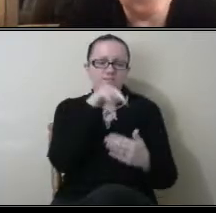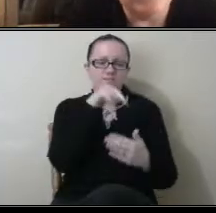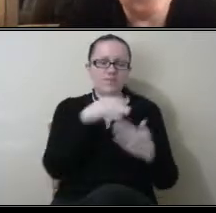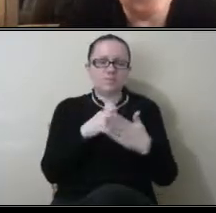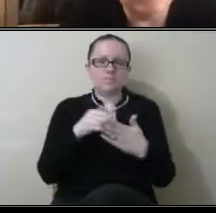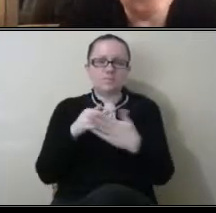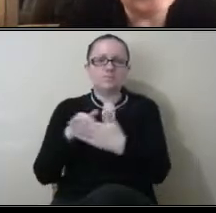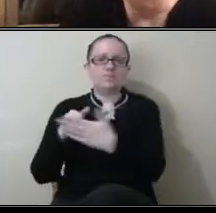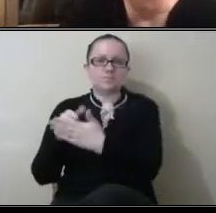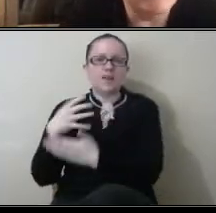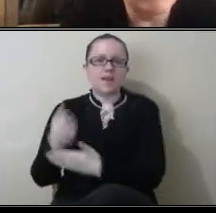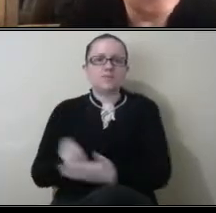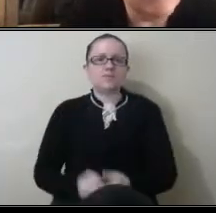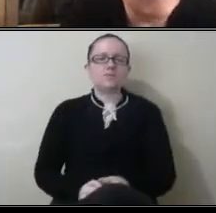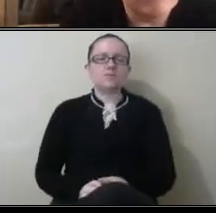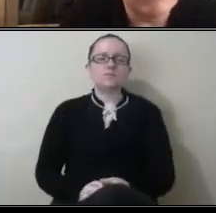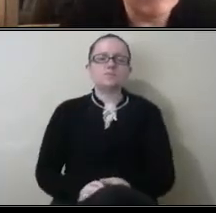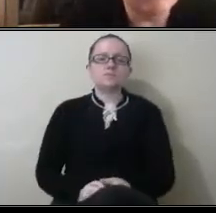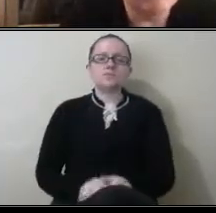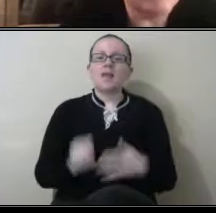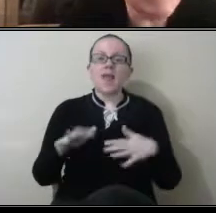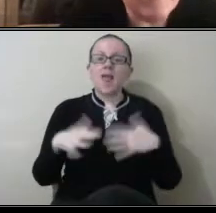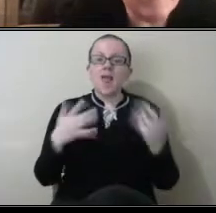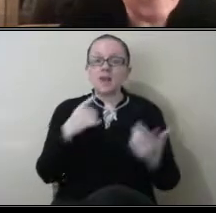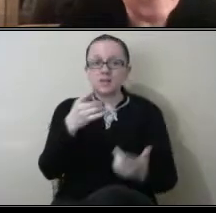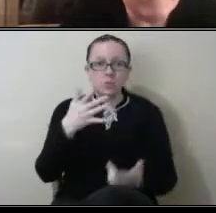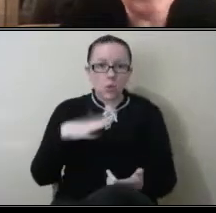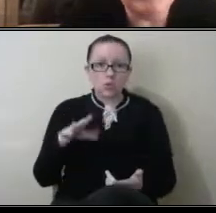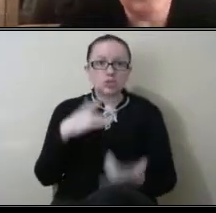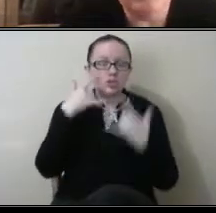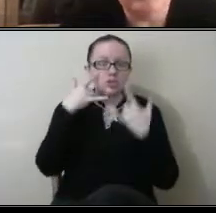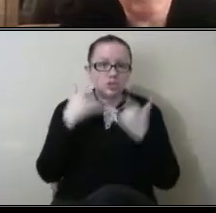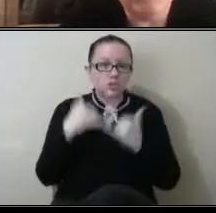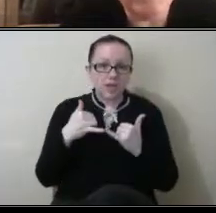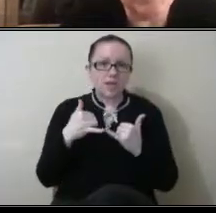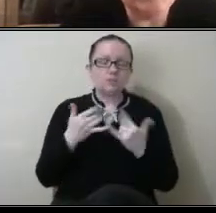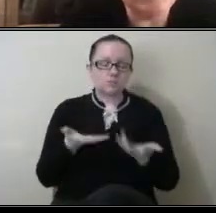so if there's anything you want to sort of check um please feel free to get in touch